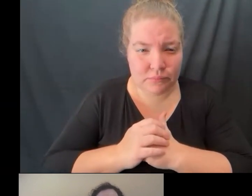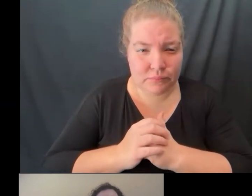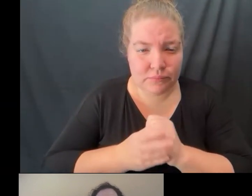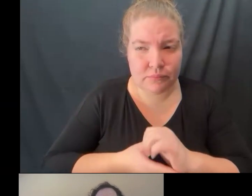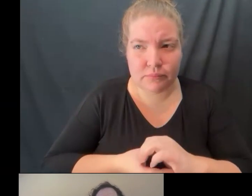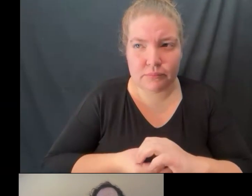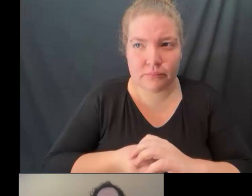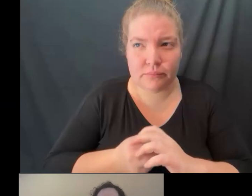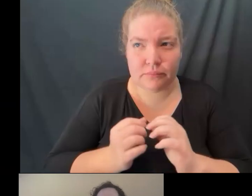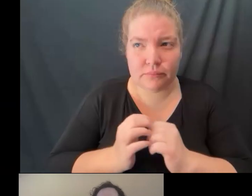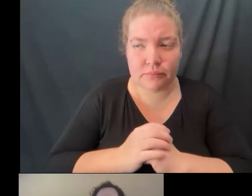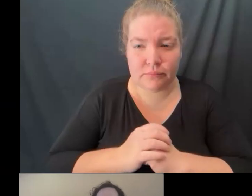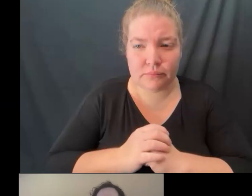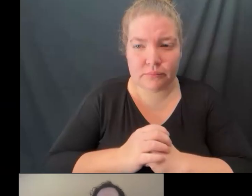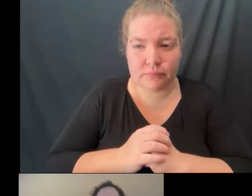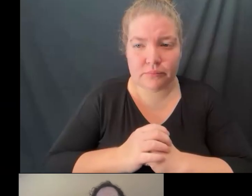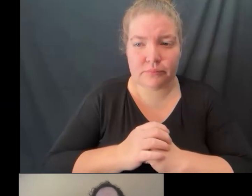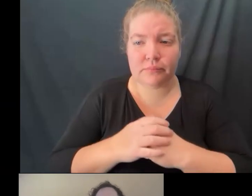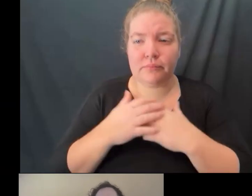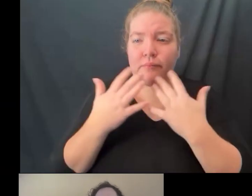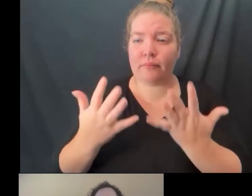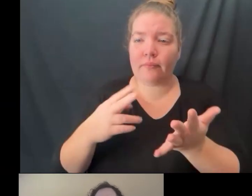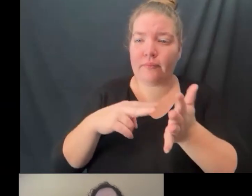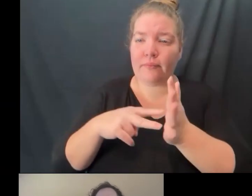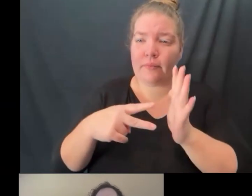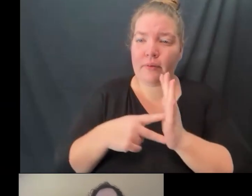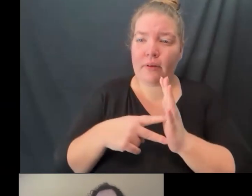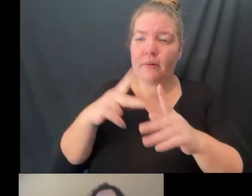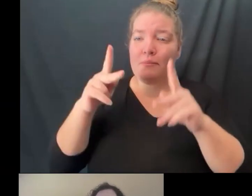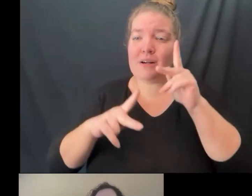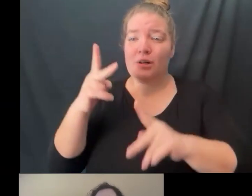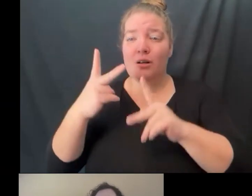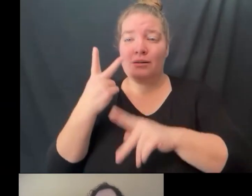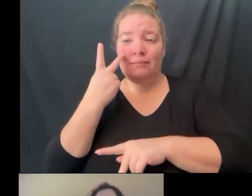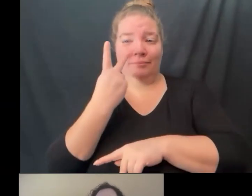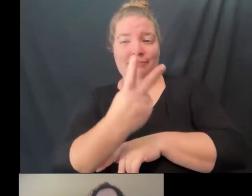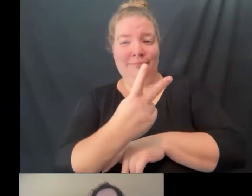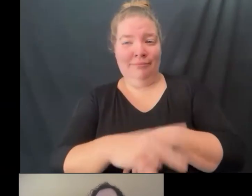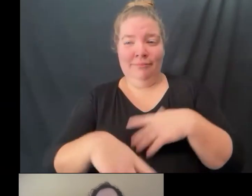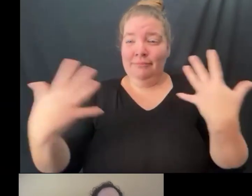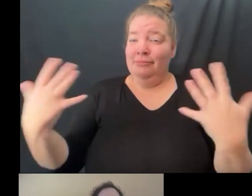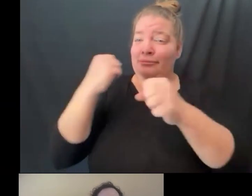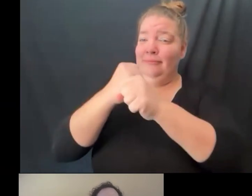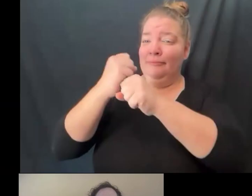So web pages are defined as all public-facing and internal